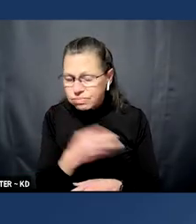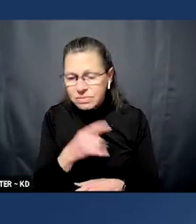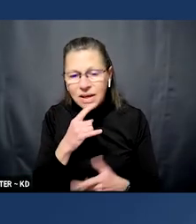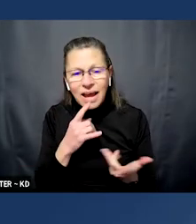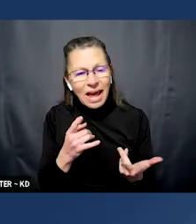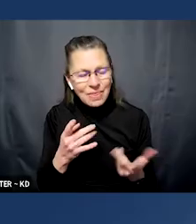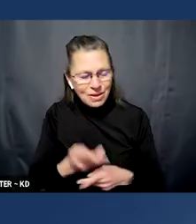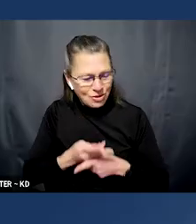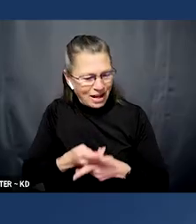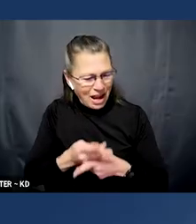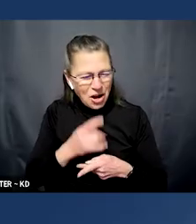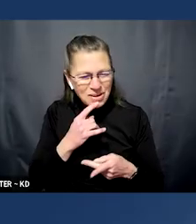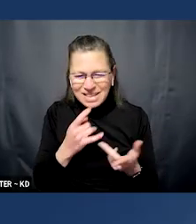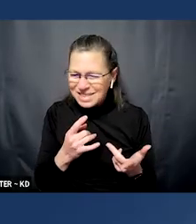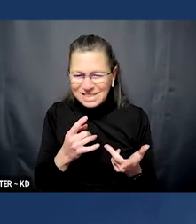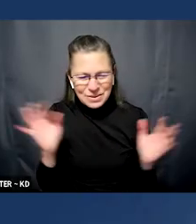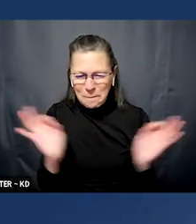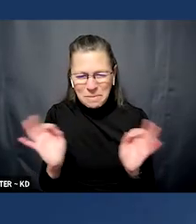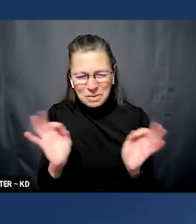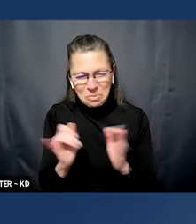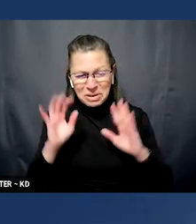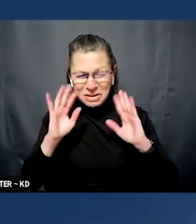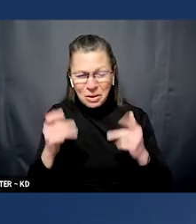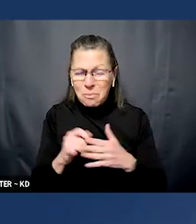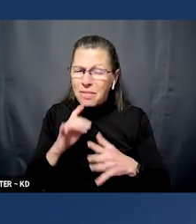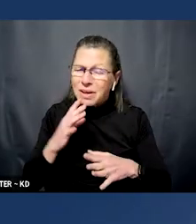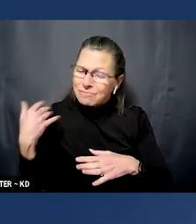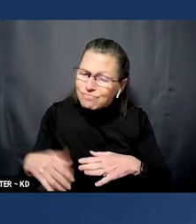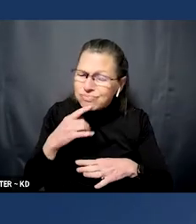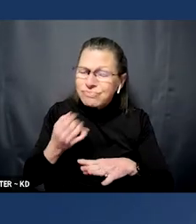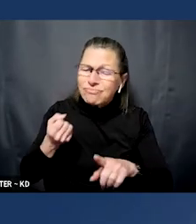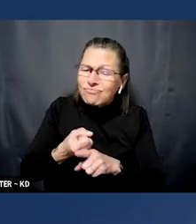Yet they are disproportionately impacted by HIV. At the time we decided to release this request